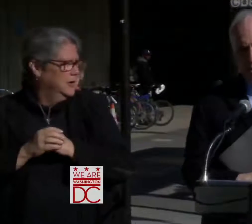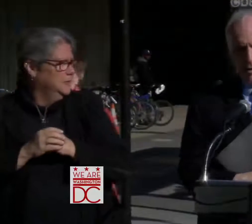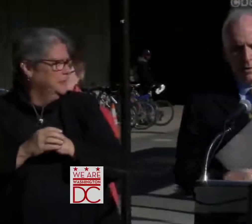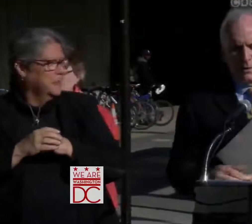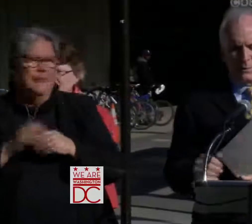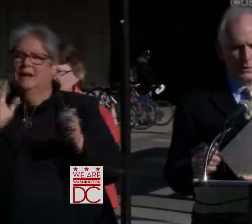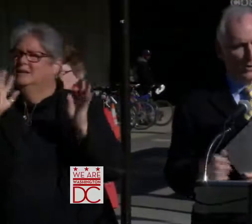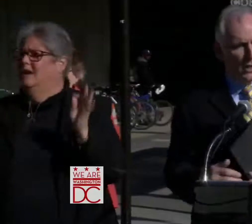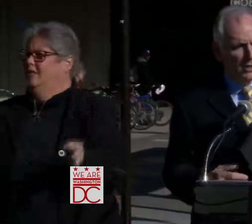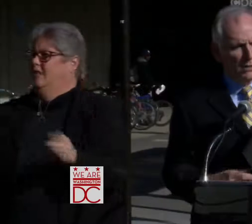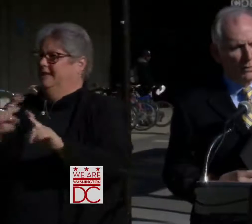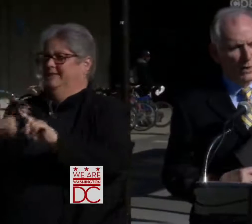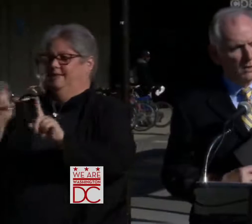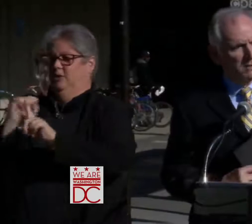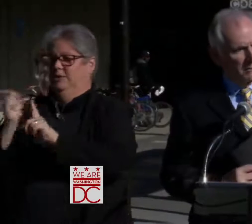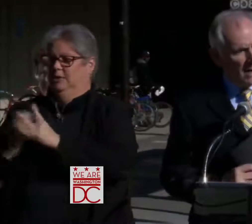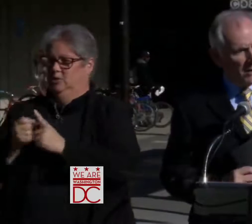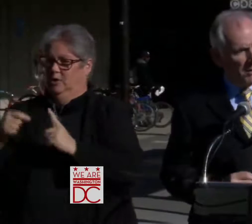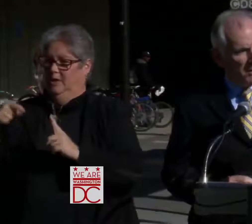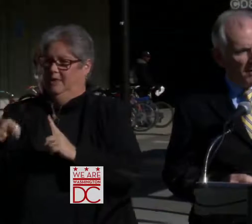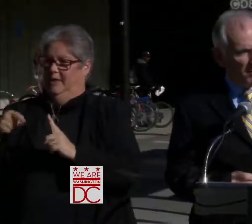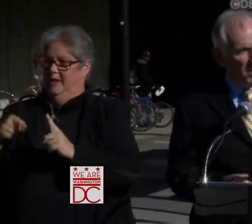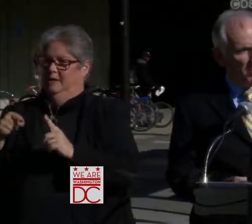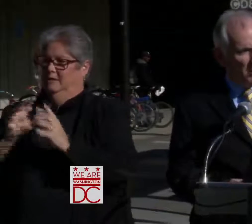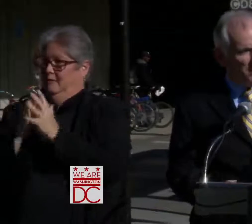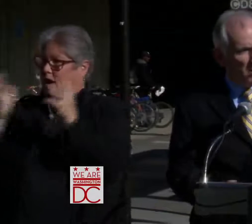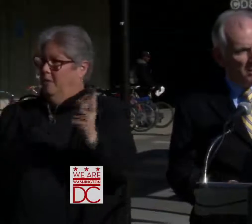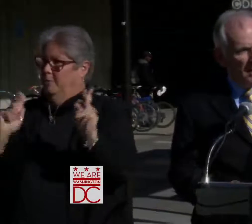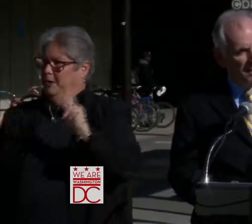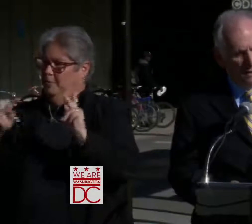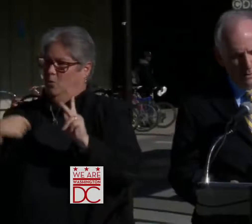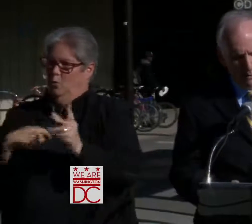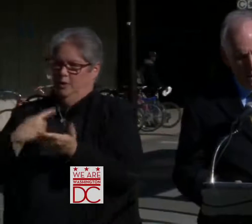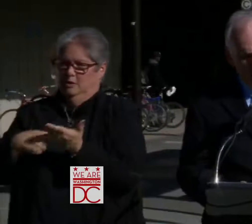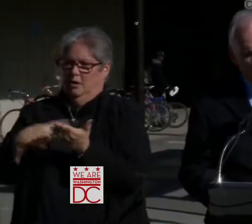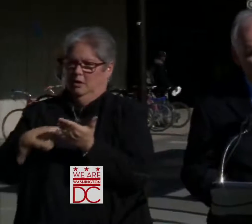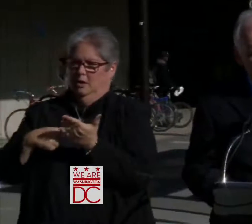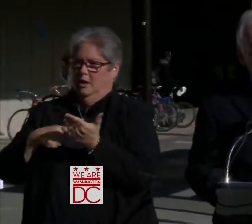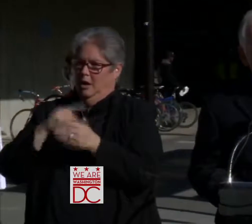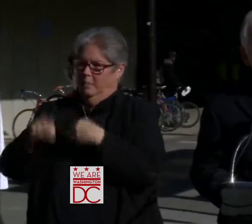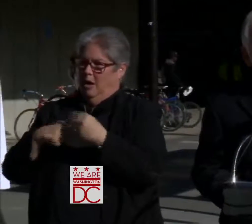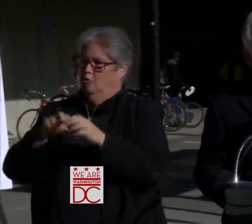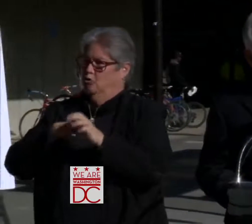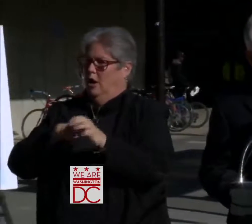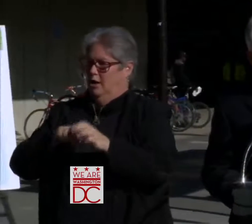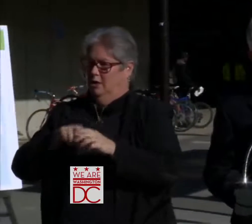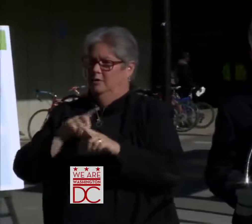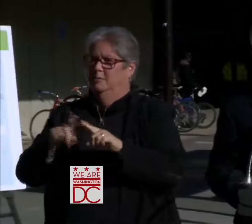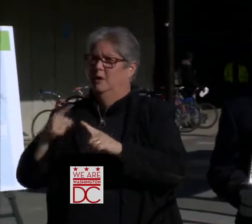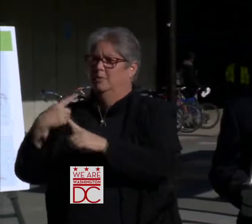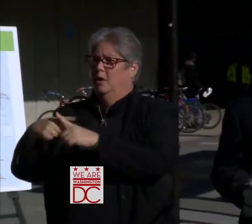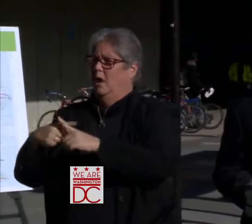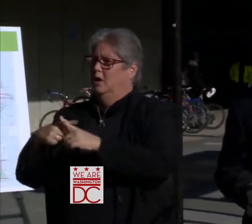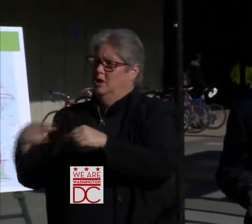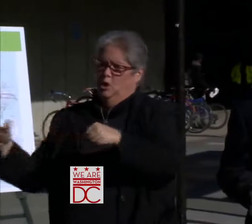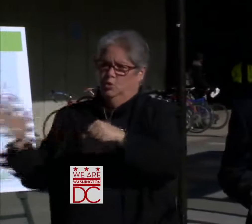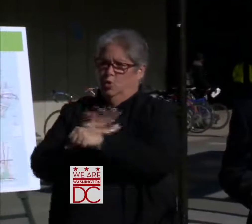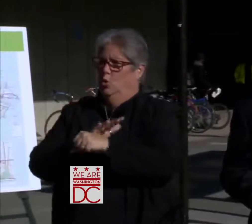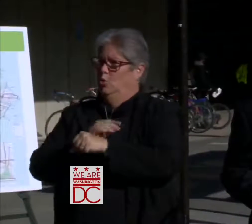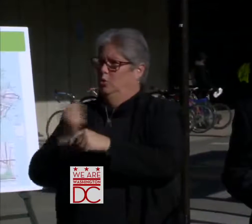THIS IS A DIFFERENT SITUATION. ONE IS THE VOLUME OF THE PEOPLE THAT WE TALKED ABOUT IN TERMS OF THE RIDERS BUT ALSO WHEN YOU HAVE A TOTAL SHUTDOWN I THINK